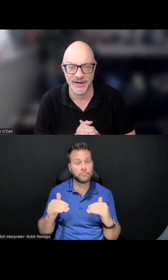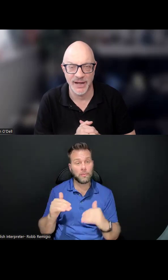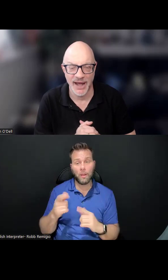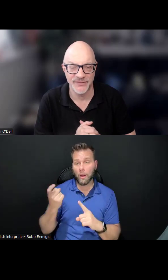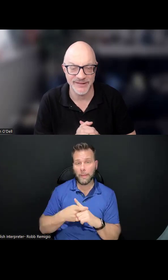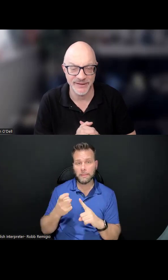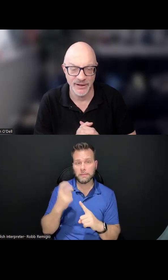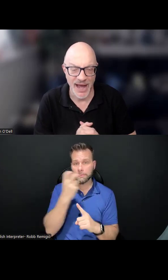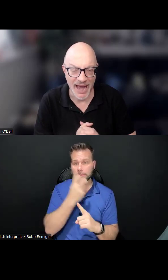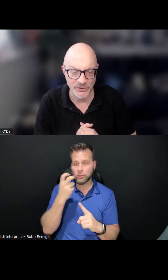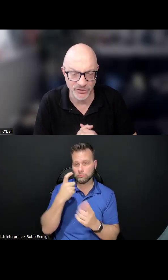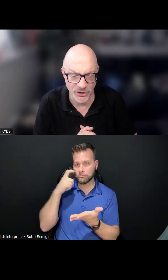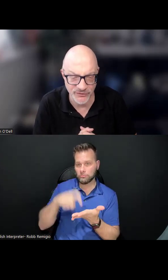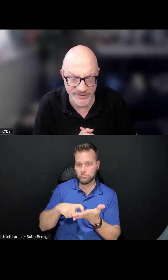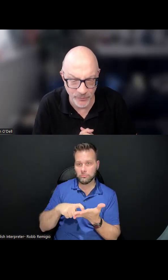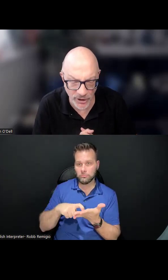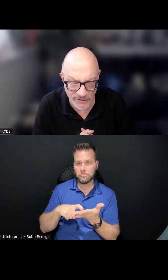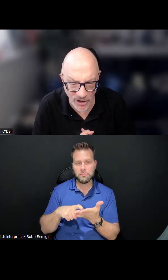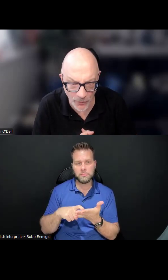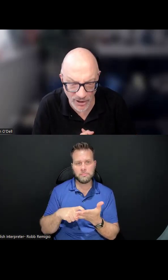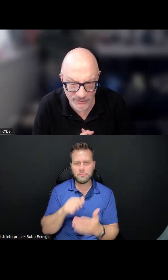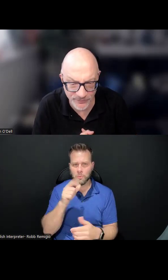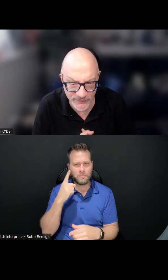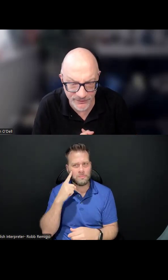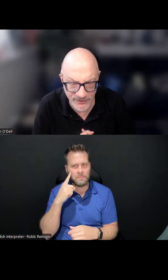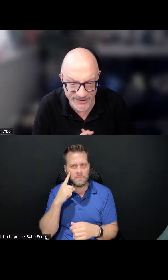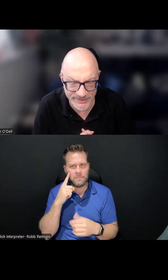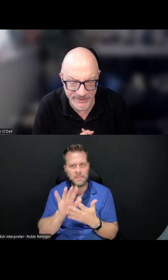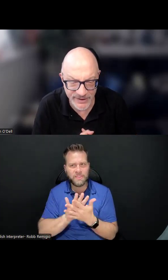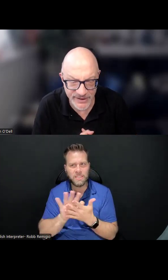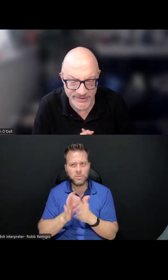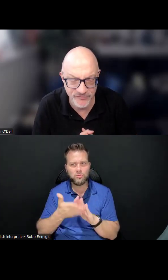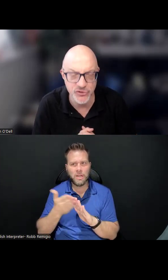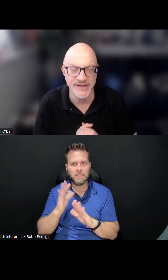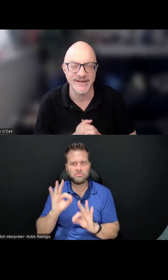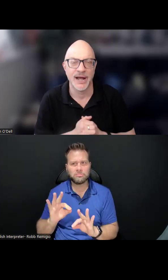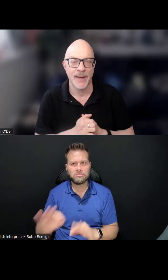Automatic speech recognition is something. This -- I don't think this is working very well.